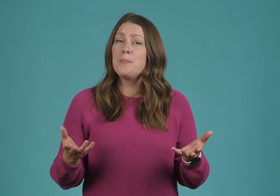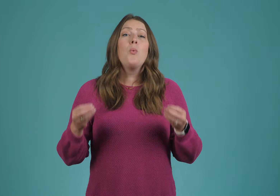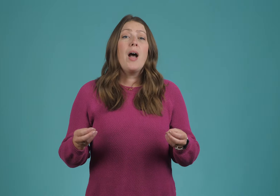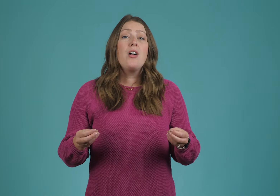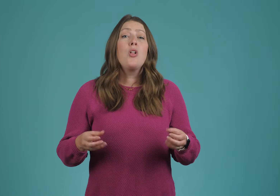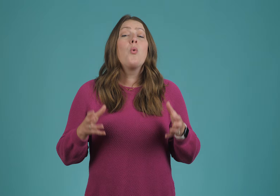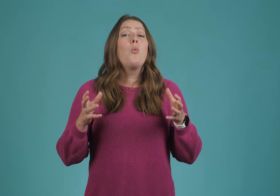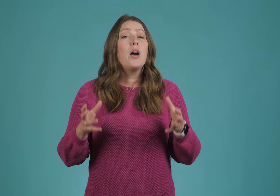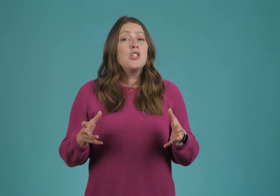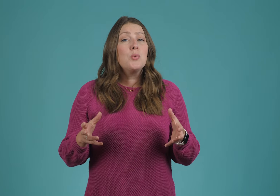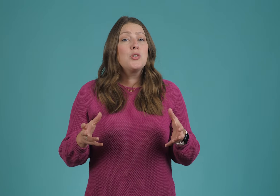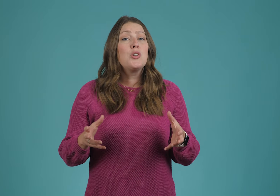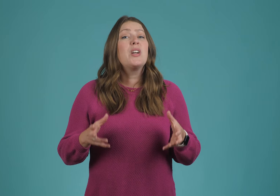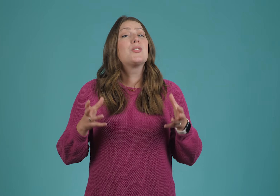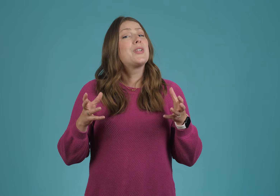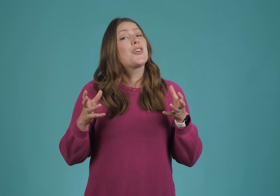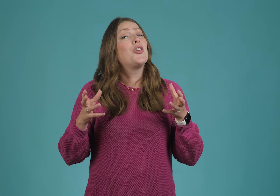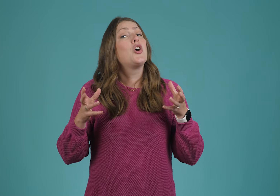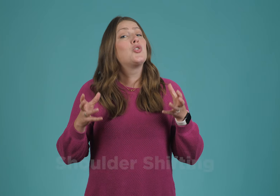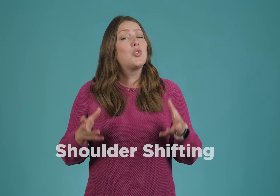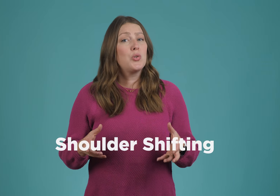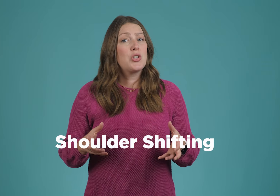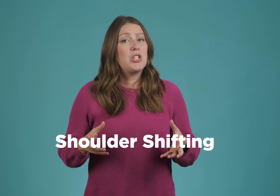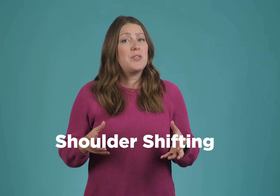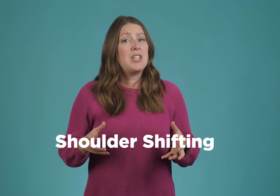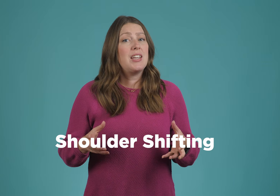Well, what you will do is what's called shoulder shifting.